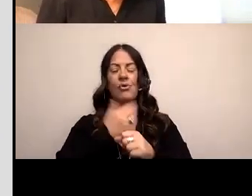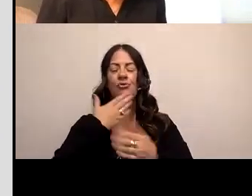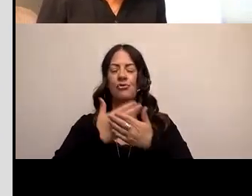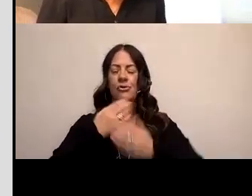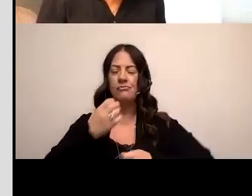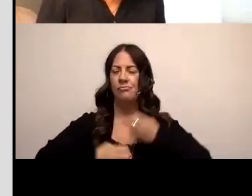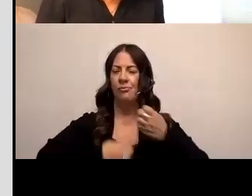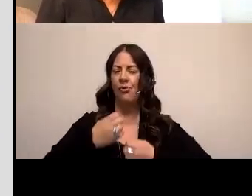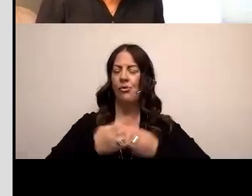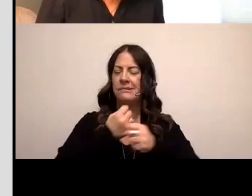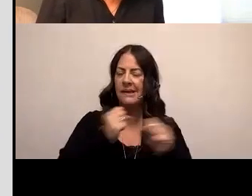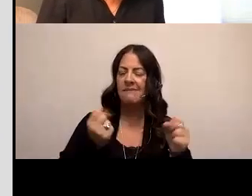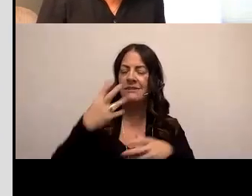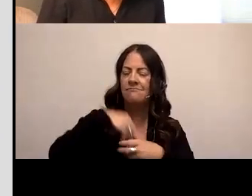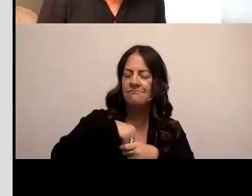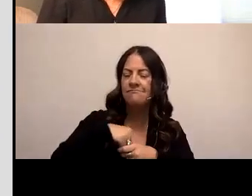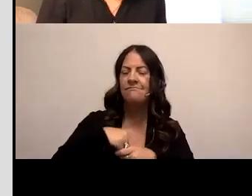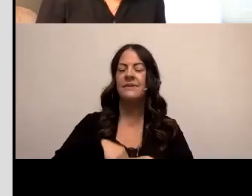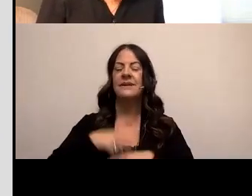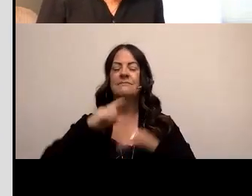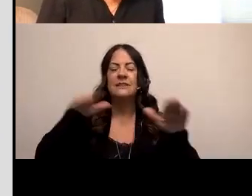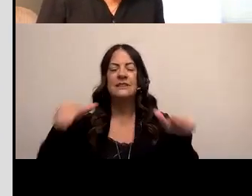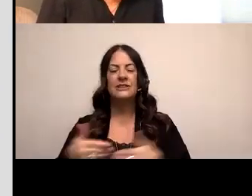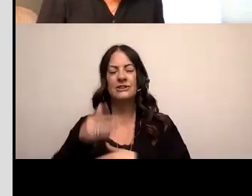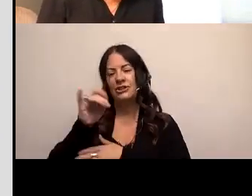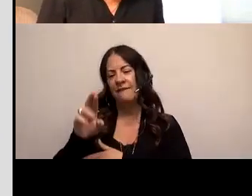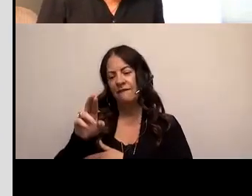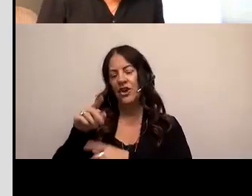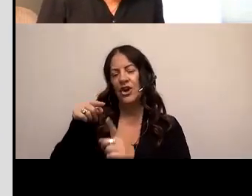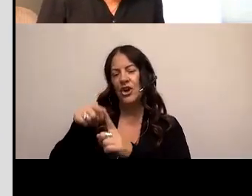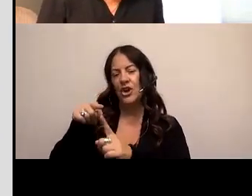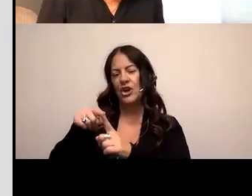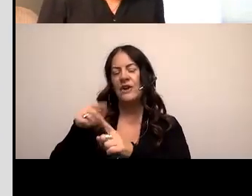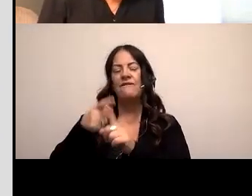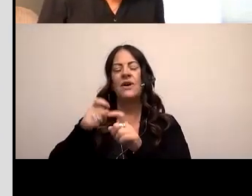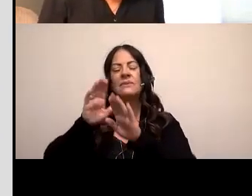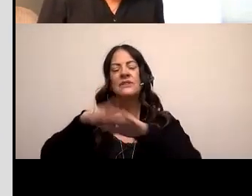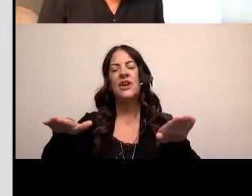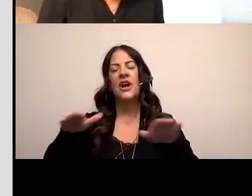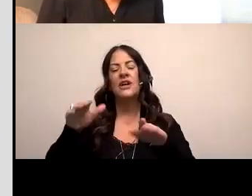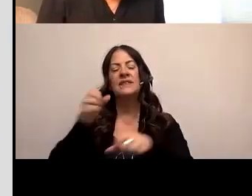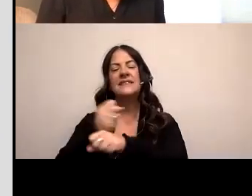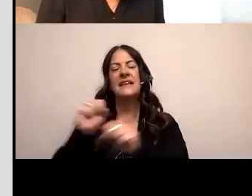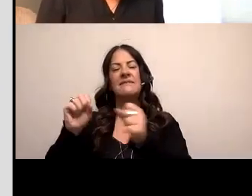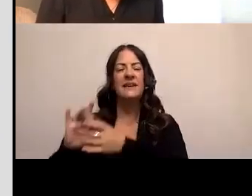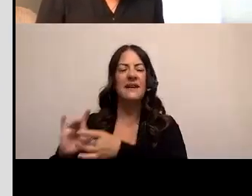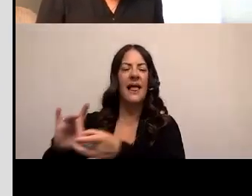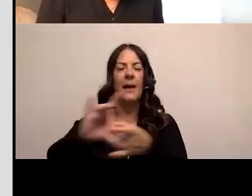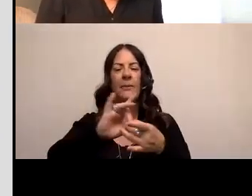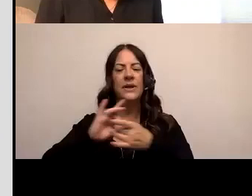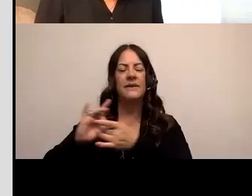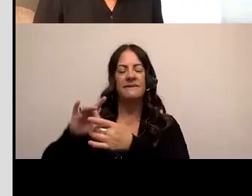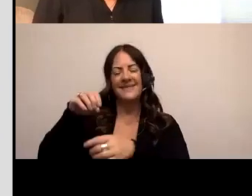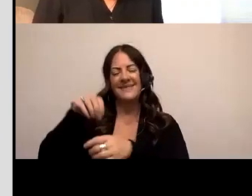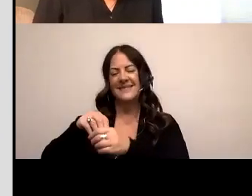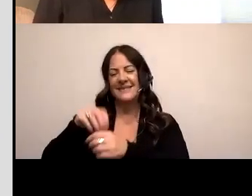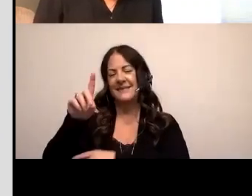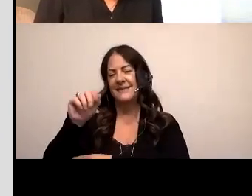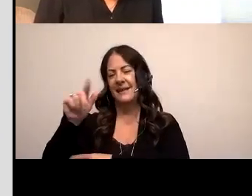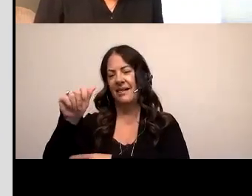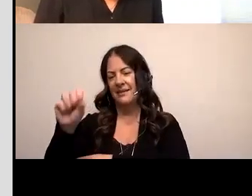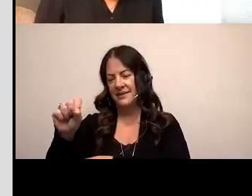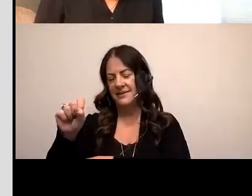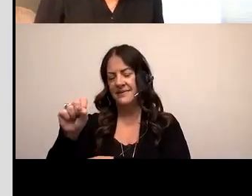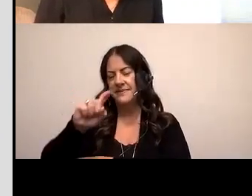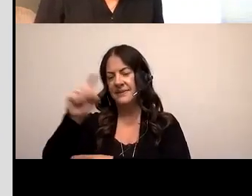JOHNSON FROM THE CHILD SAFETY COLLABORATIVE IN DALLAS. SO I WANT TO EXPLAIN THE SET UP.